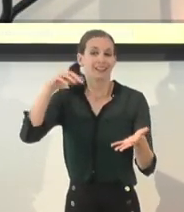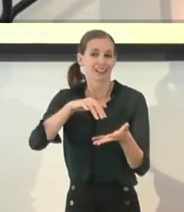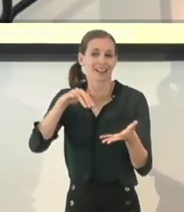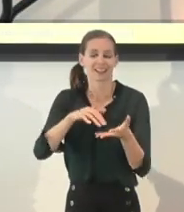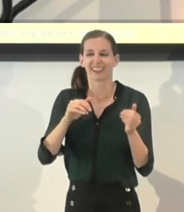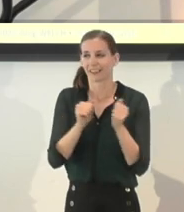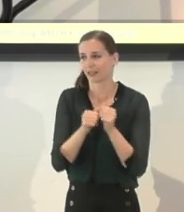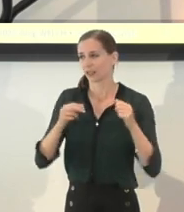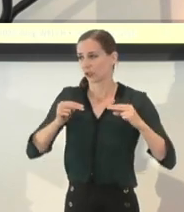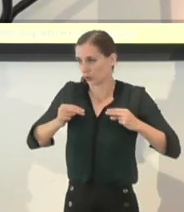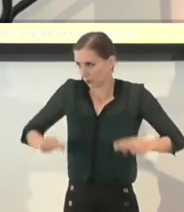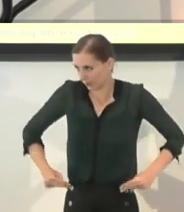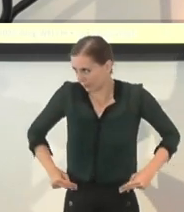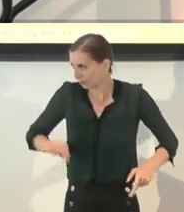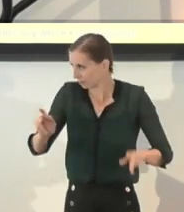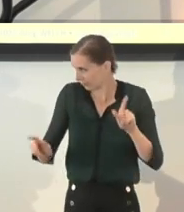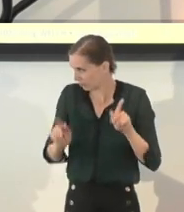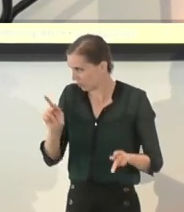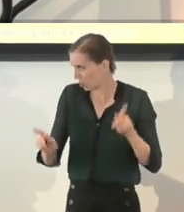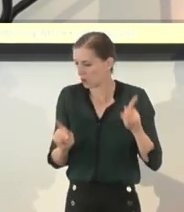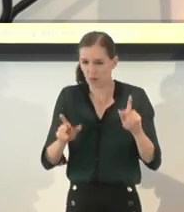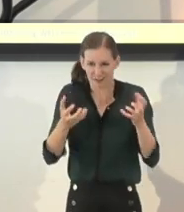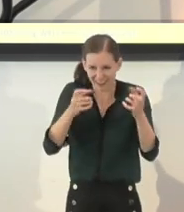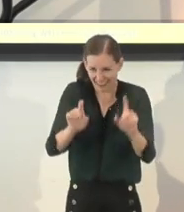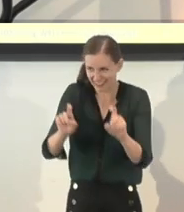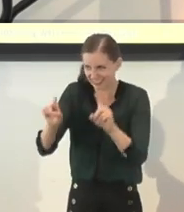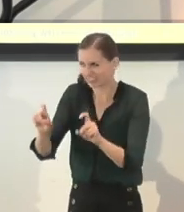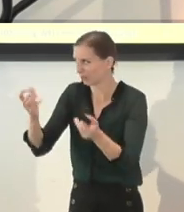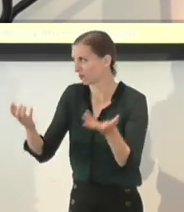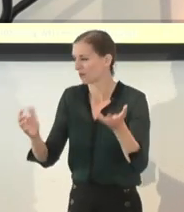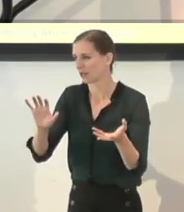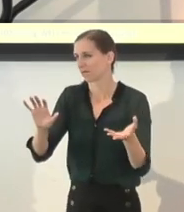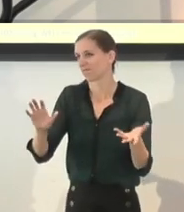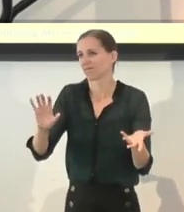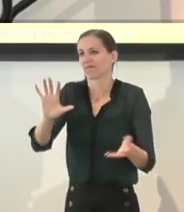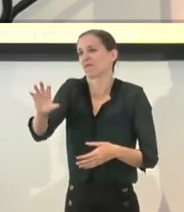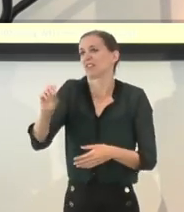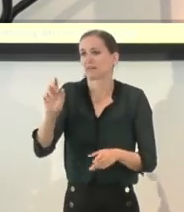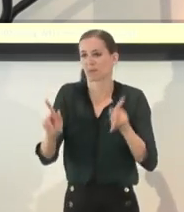to test something out and run 50 people through this to test outcome of the way it is typically